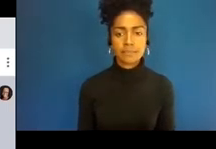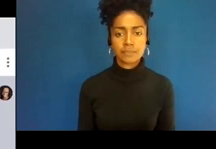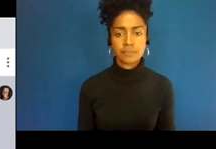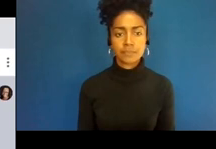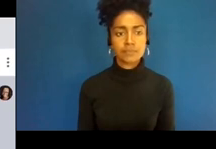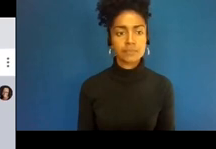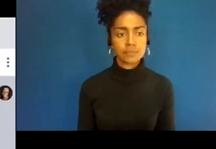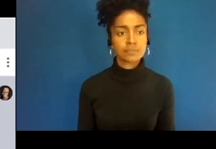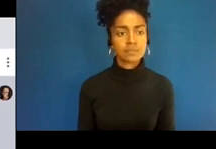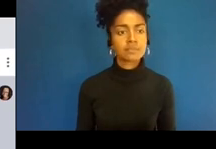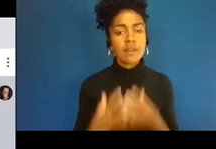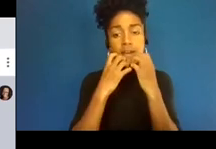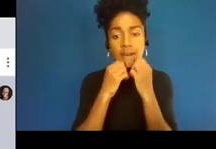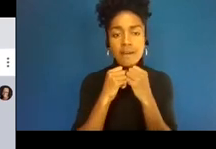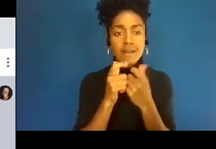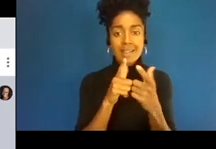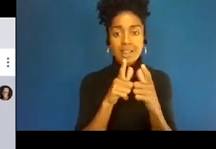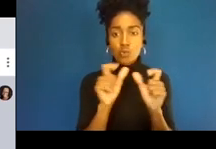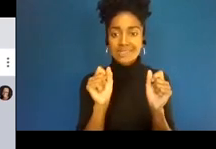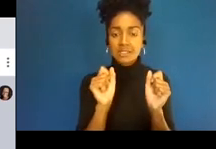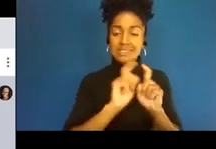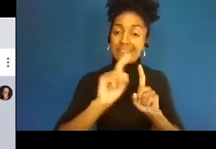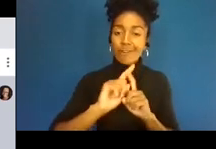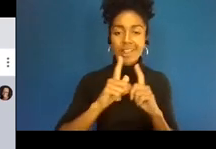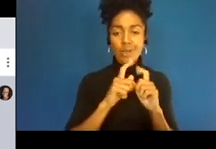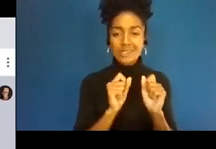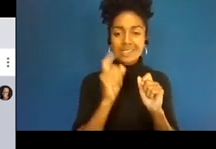"Valuing different linguistic experiences"